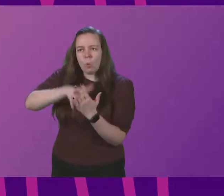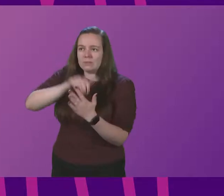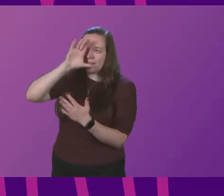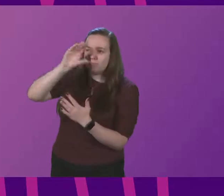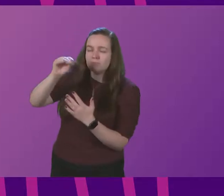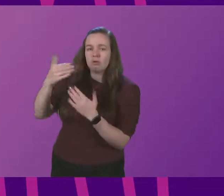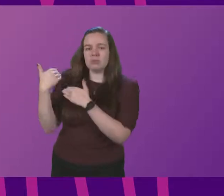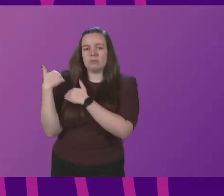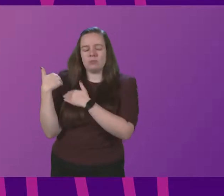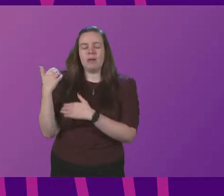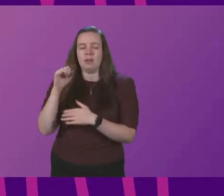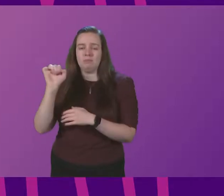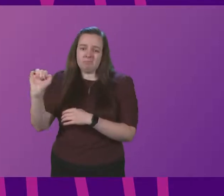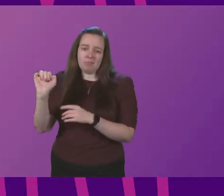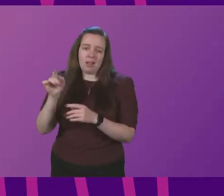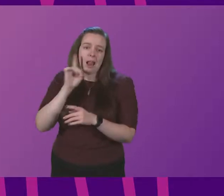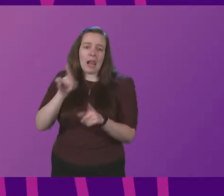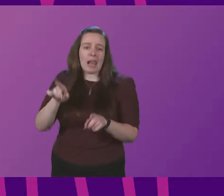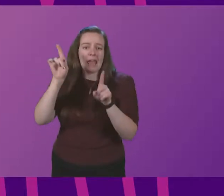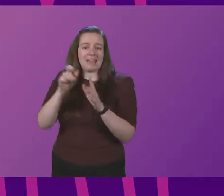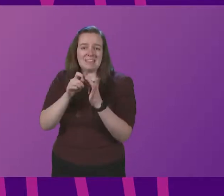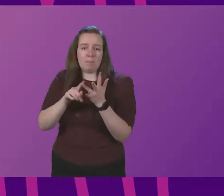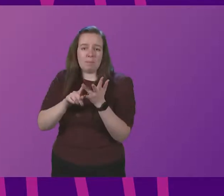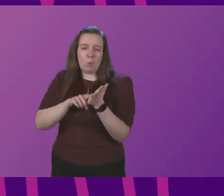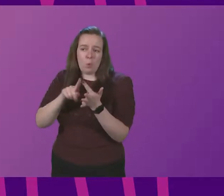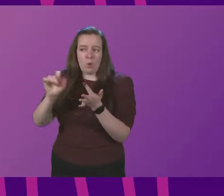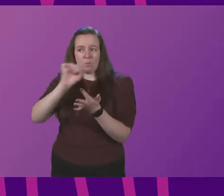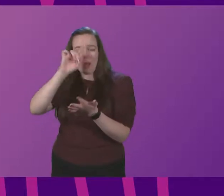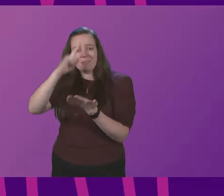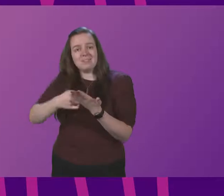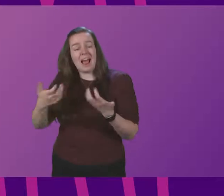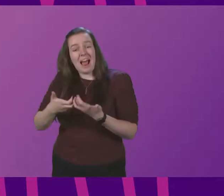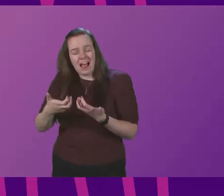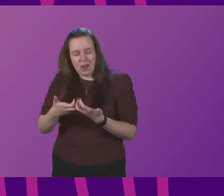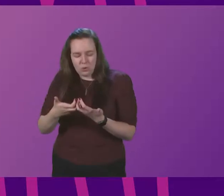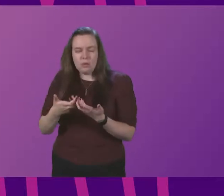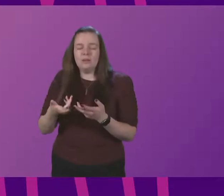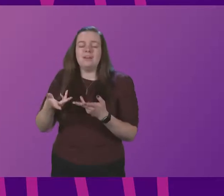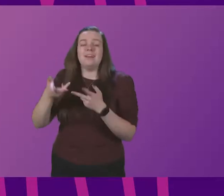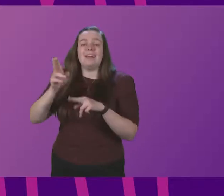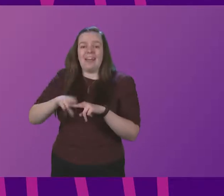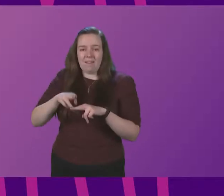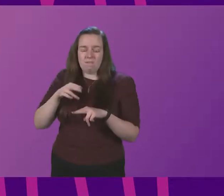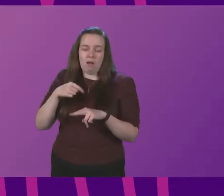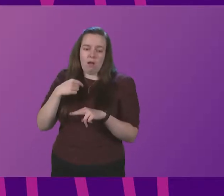will be for Lady Poole to determine how she does that. I can give Mr Fraser an example.